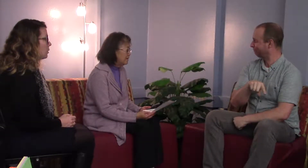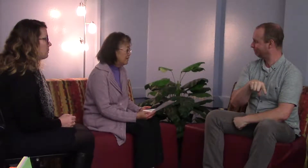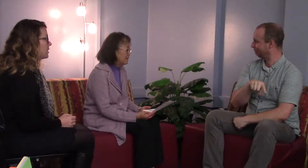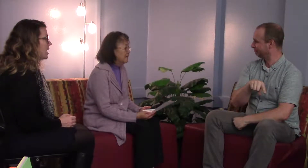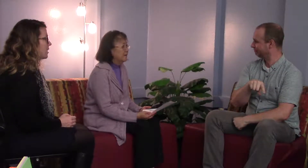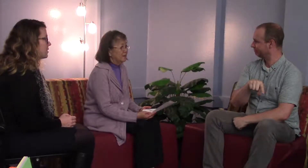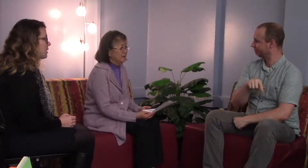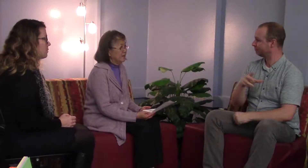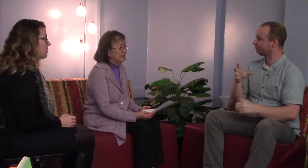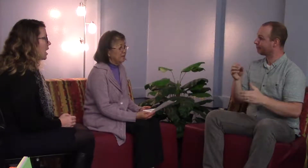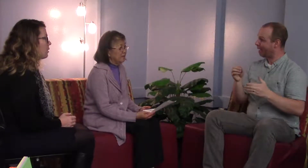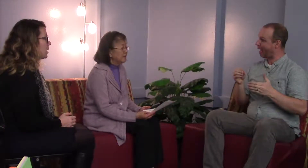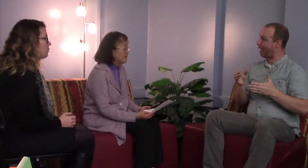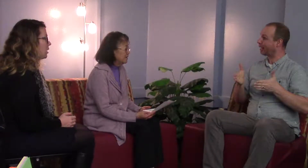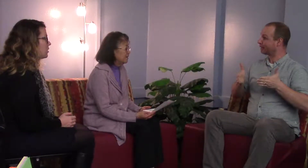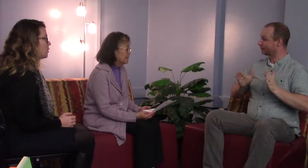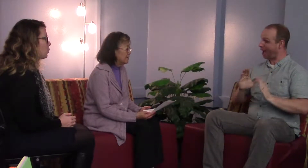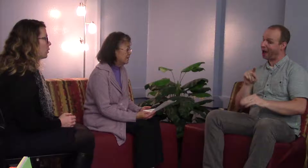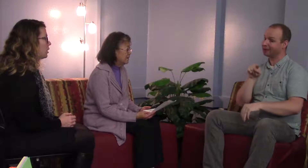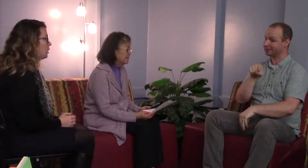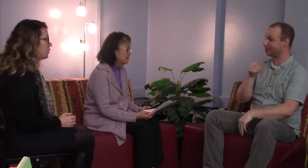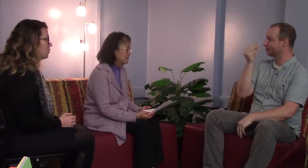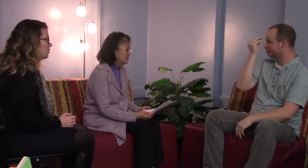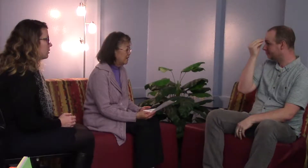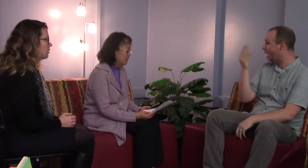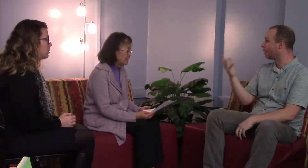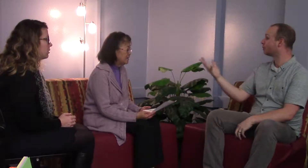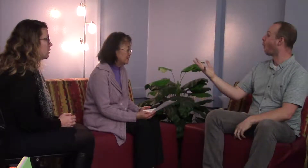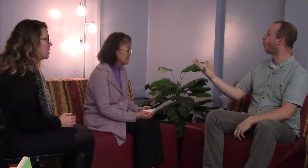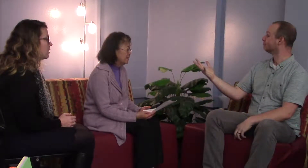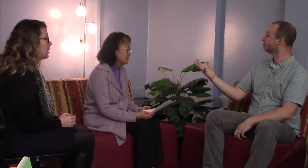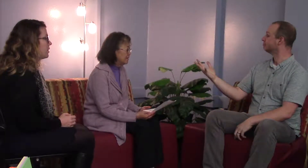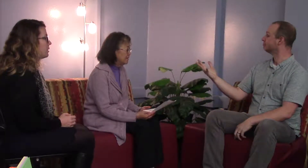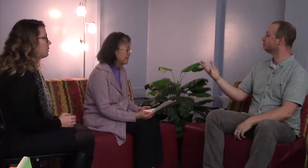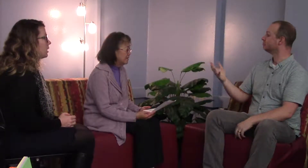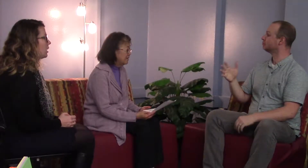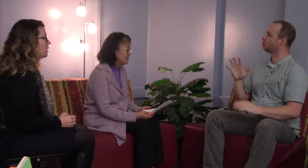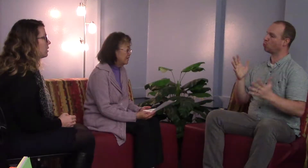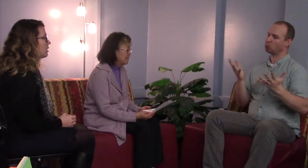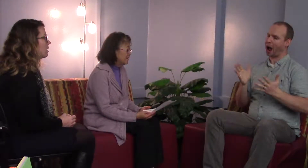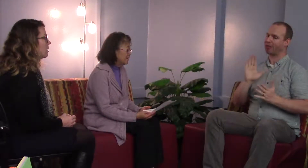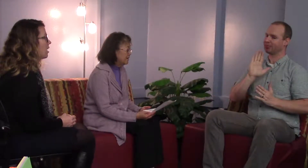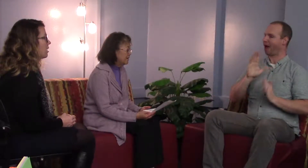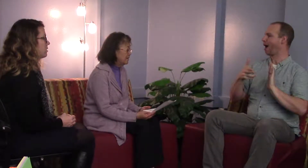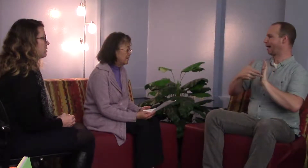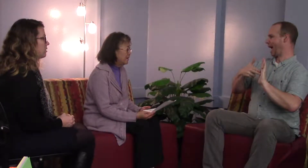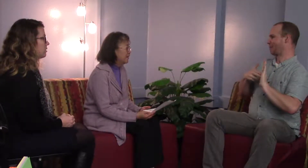We must ask them, how can we support you? Let them lead us.